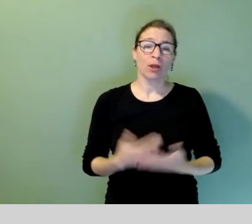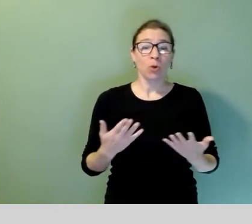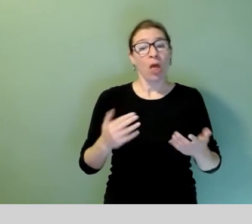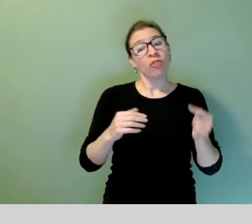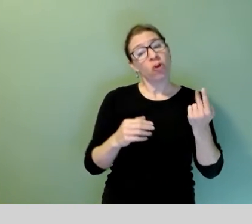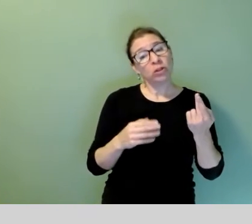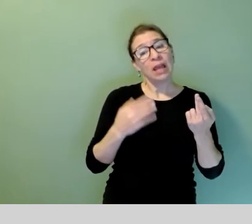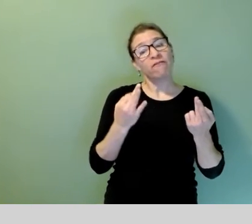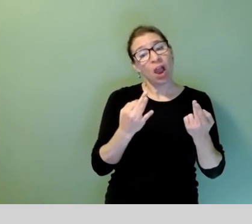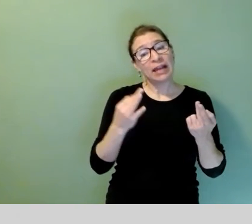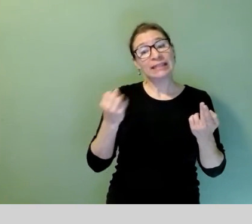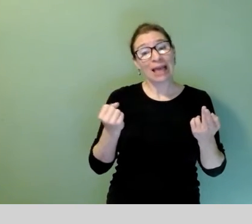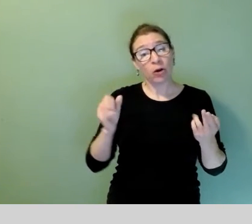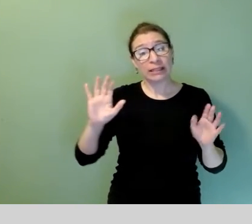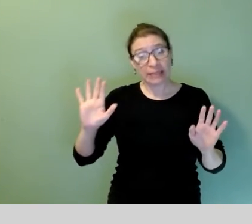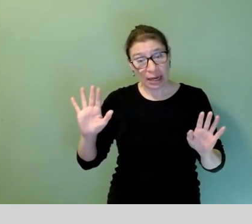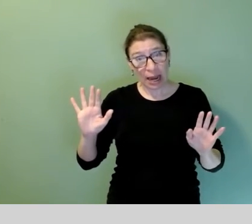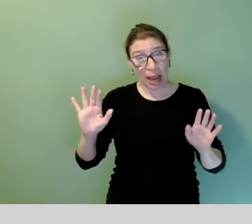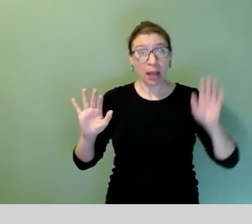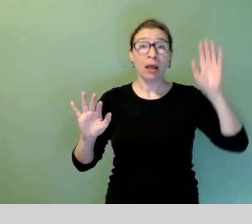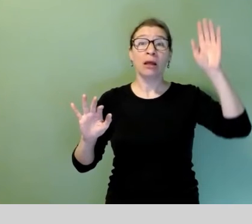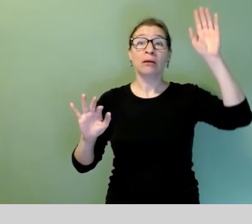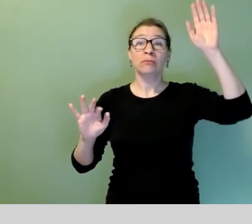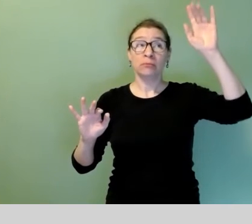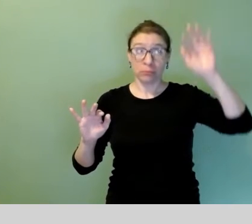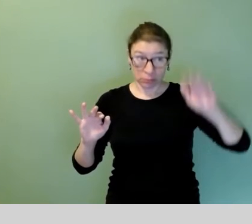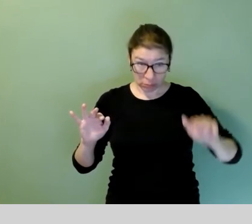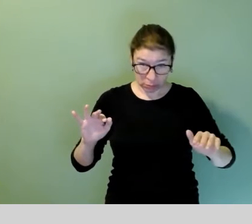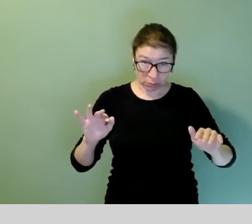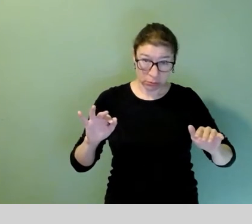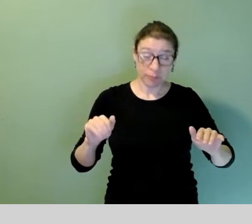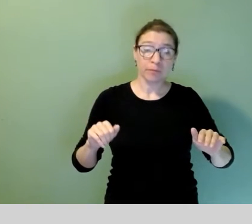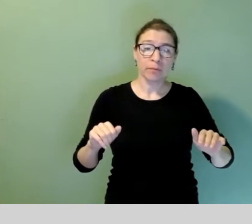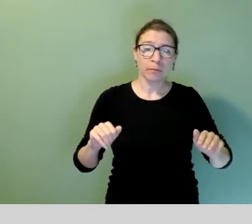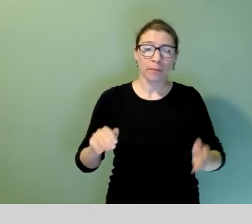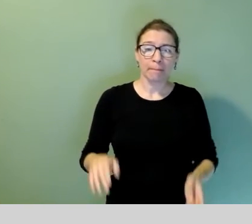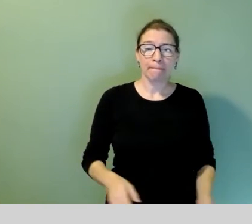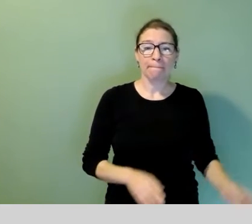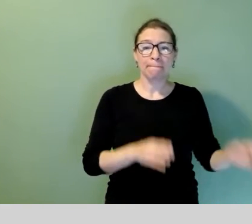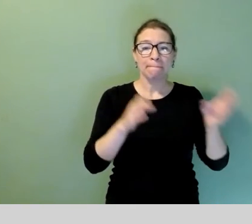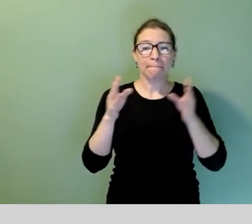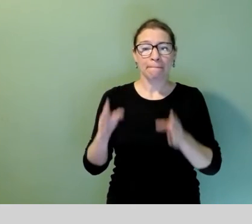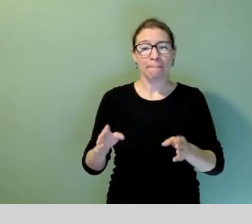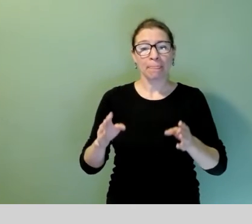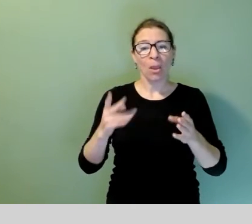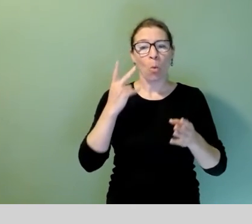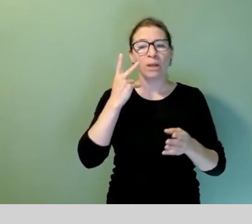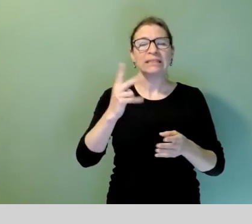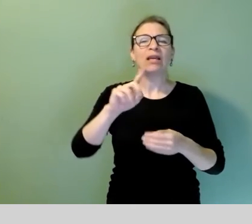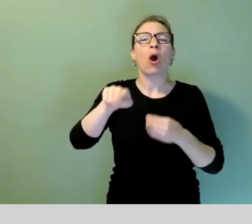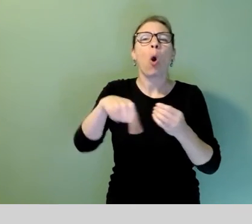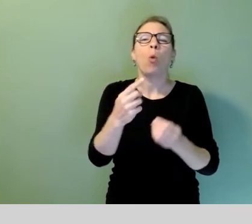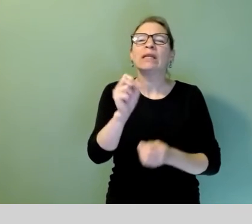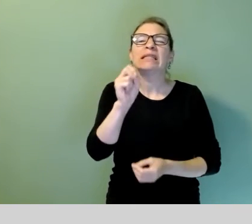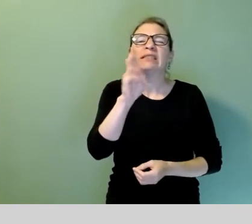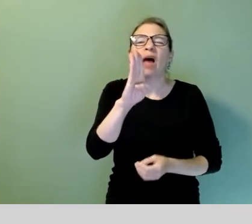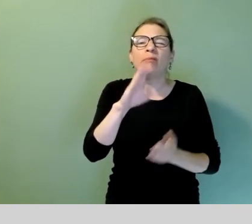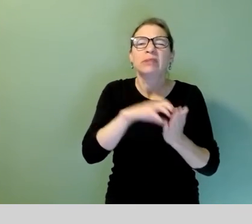So we have Thursday, Friday, Saturday, and Sunday from top to bottom. Here, we're displaying only a subsection of it.